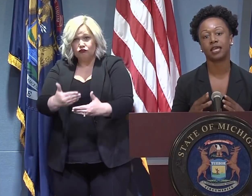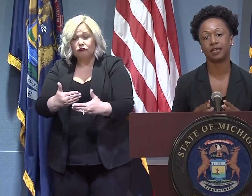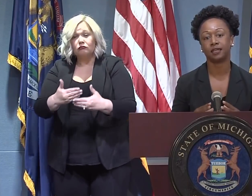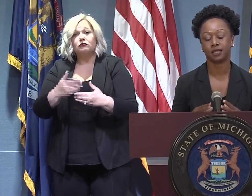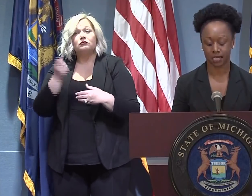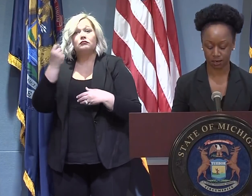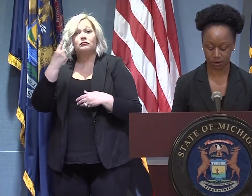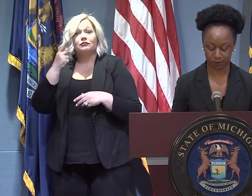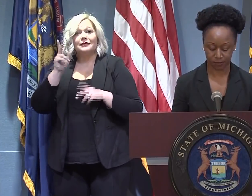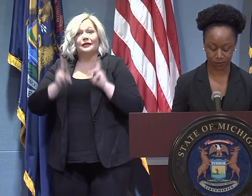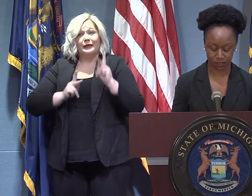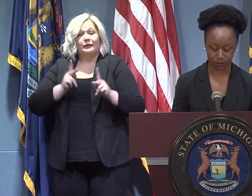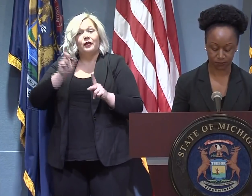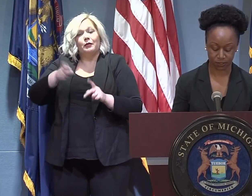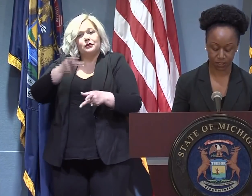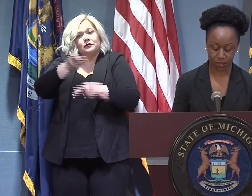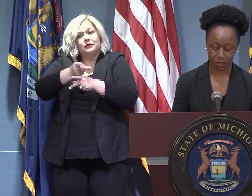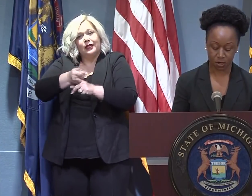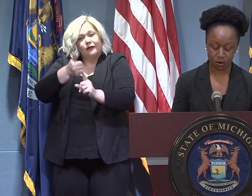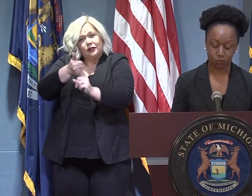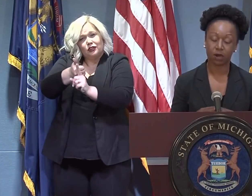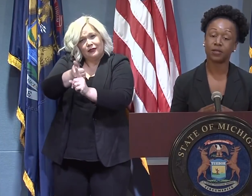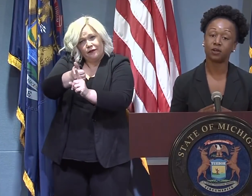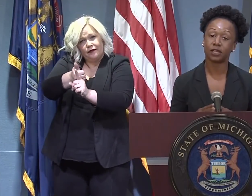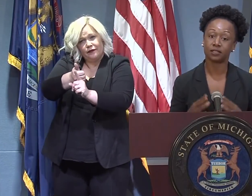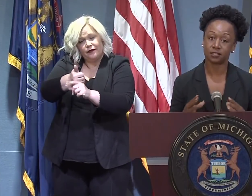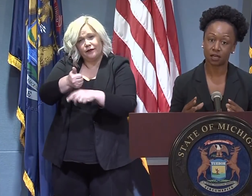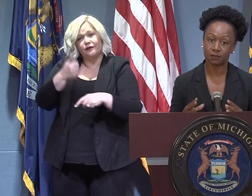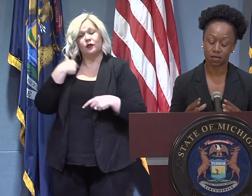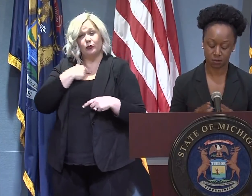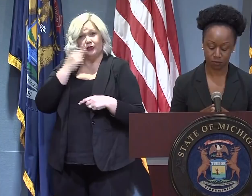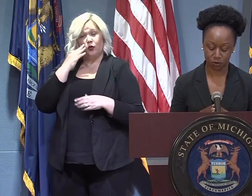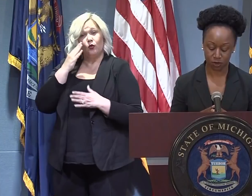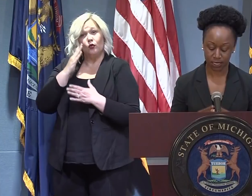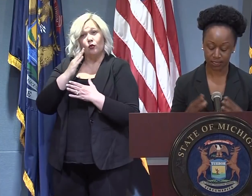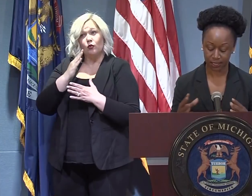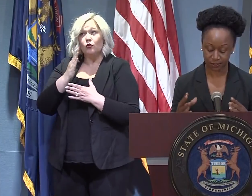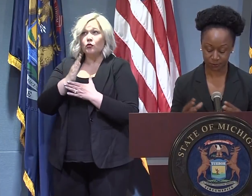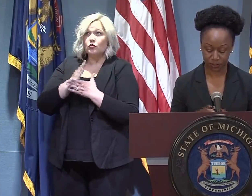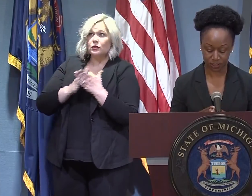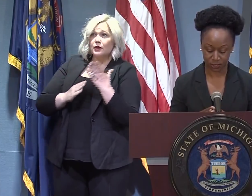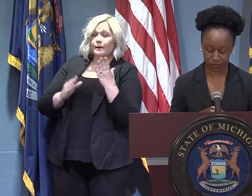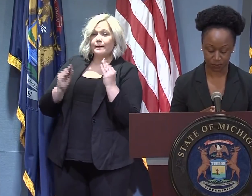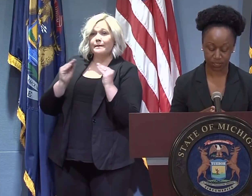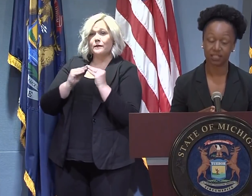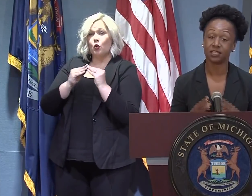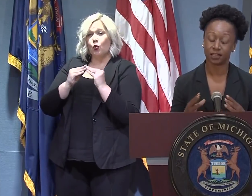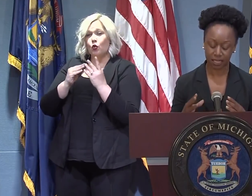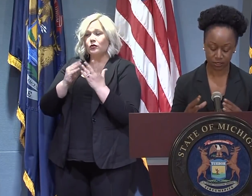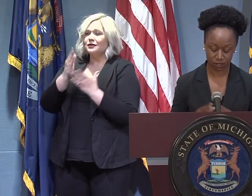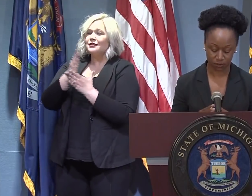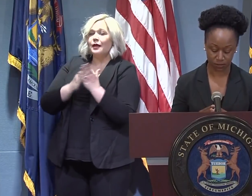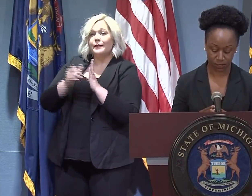HEALTH REBG T DISTANCING TO HEAD OFF CASES. WE WANT TO MAKE SURE PEOPLE ARE